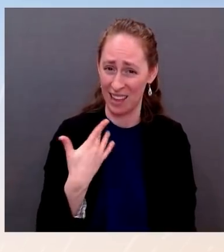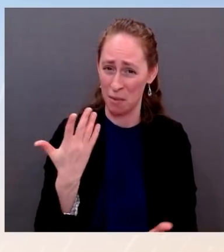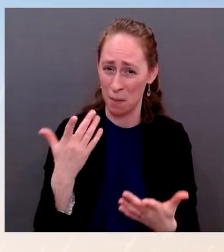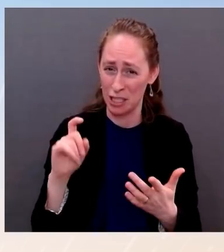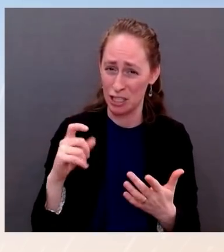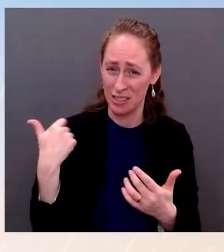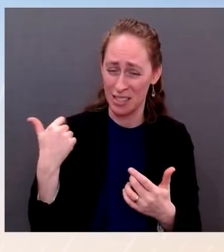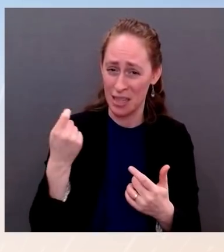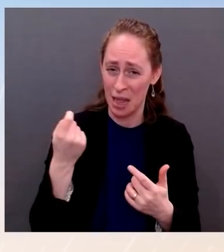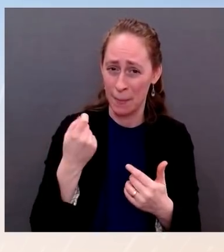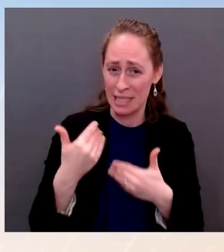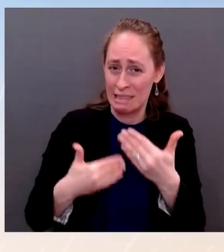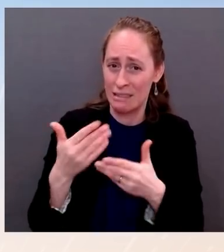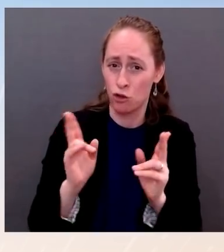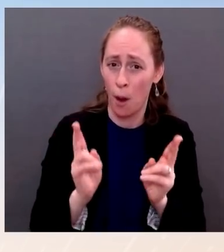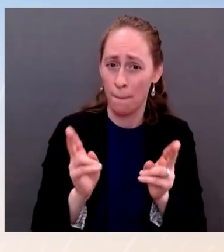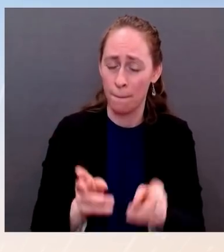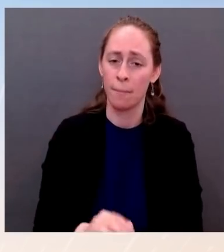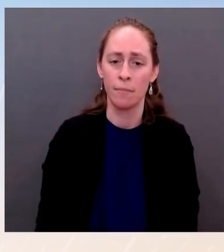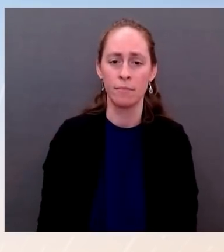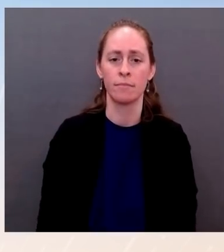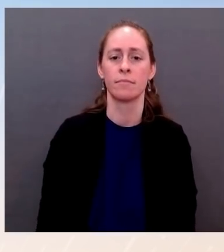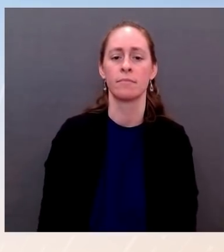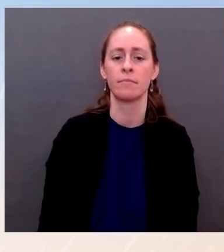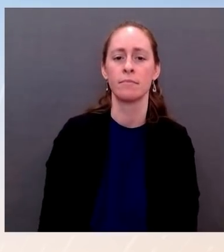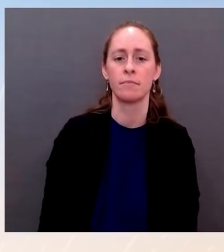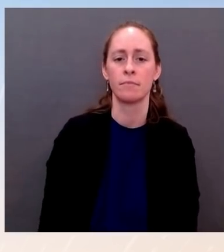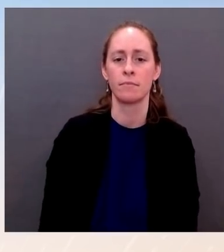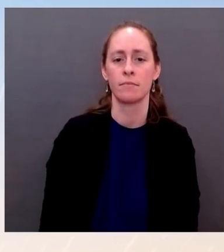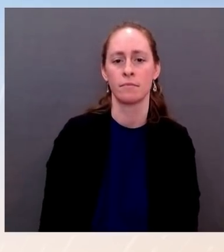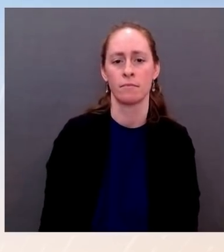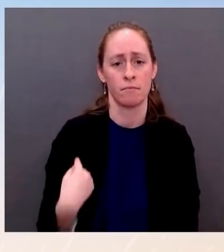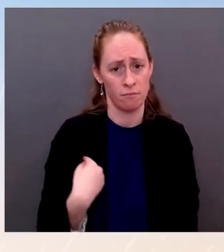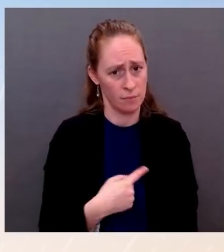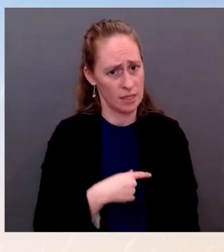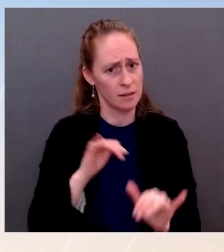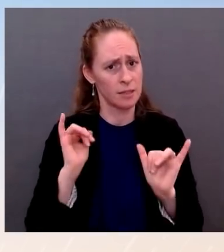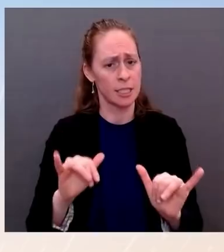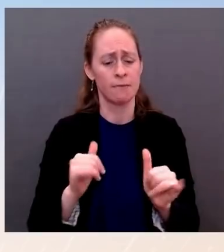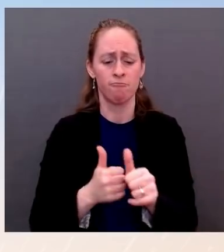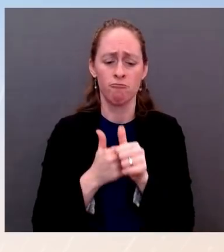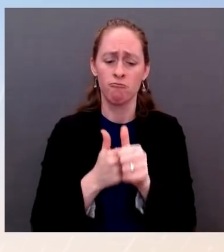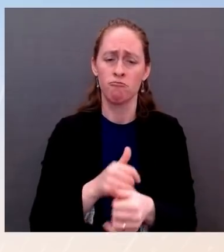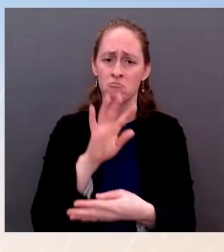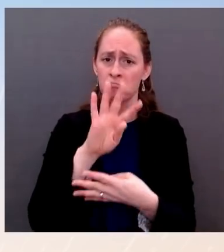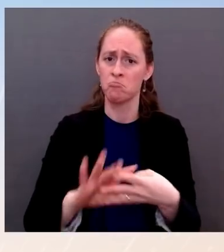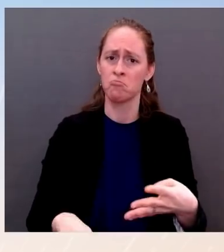to make a decision and an announcement on who he's going to nominate to the Supreme Court this month -- in the next few weeks.